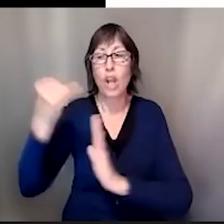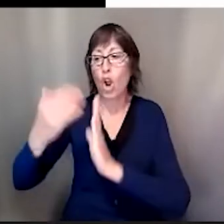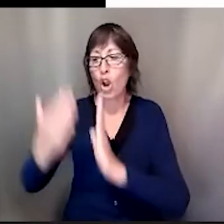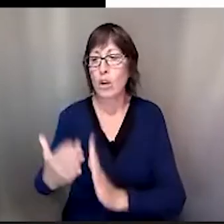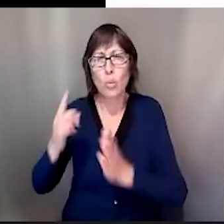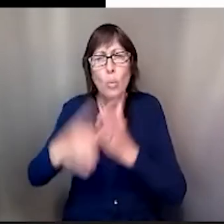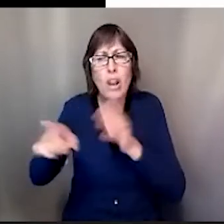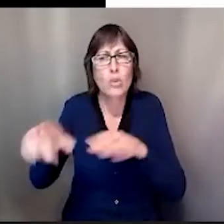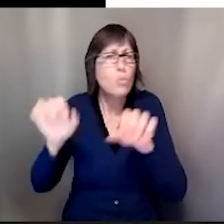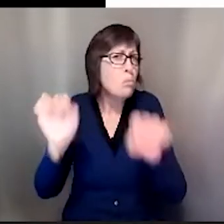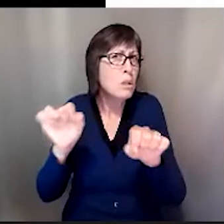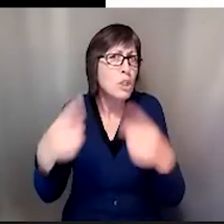to Artists.